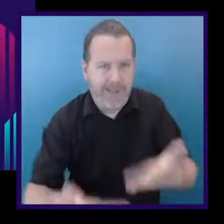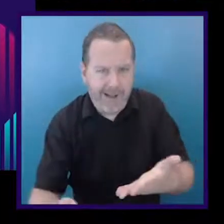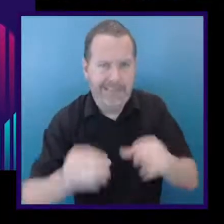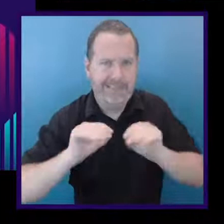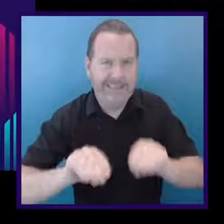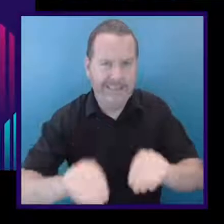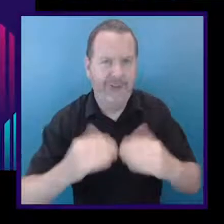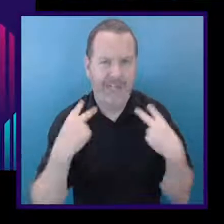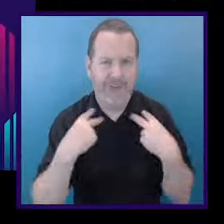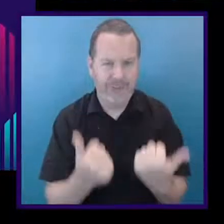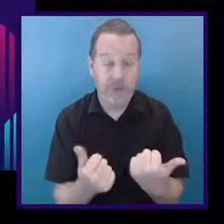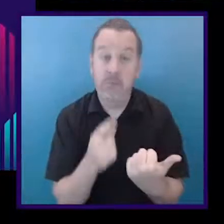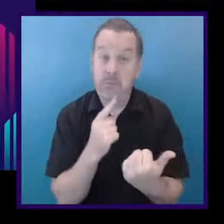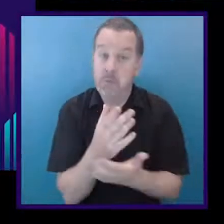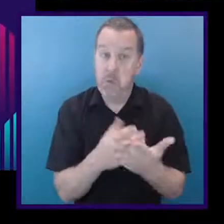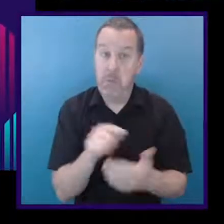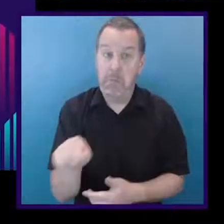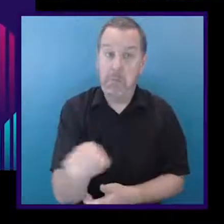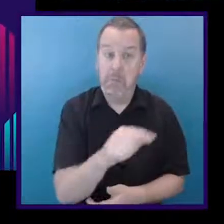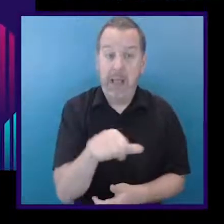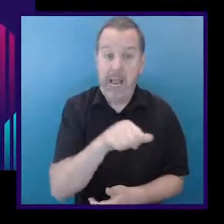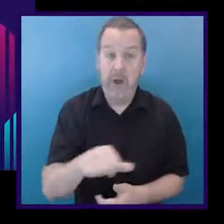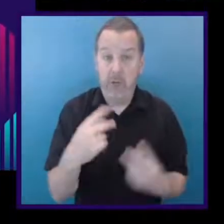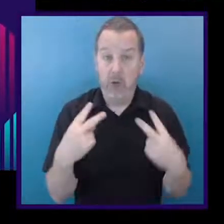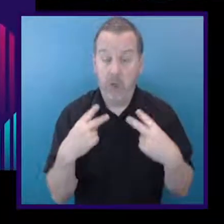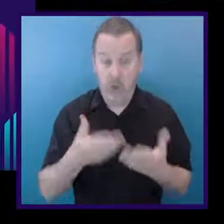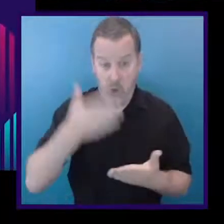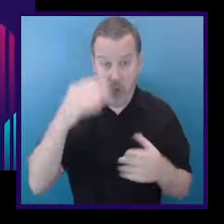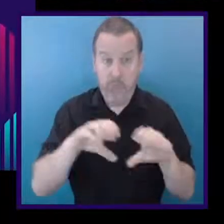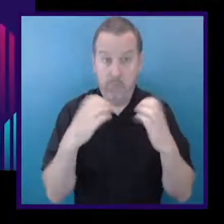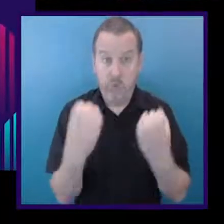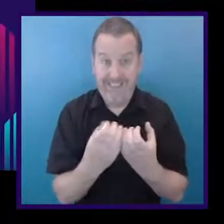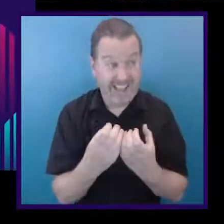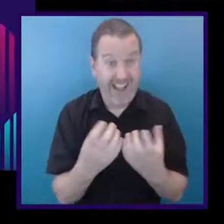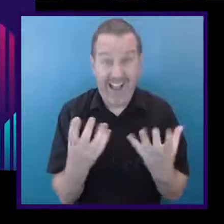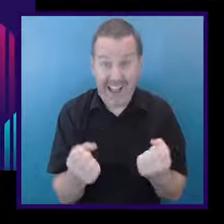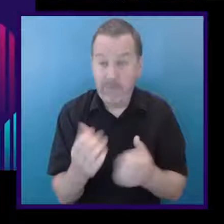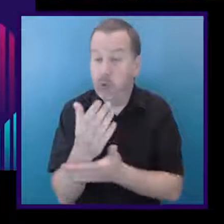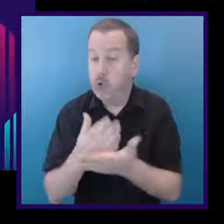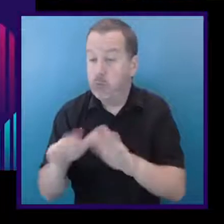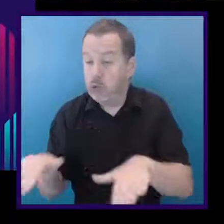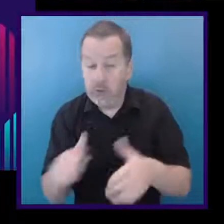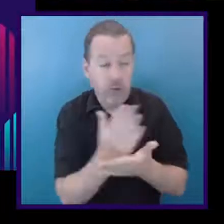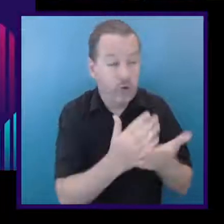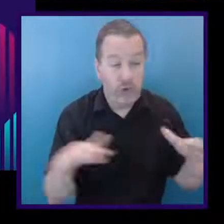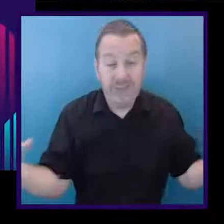we have evidence that some modern languages classes didn't work, or didn't operate because there weren't enough pupils.